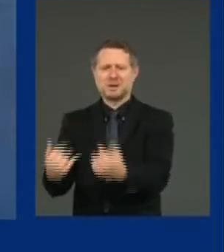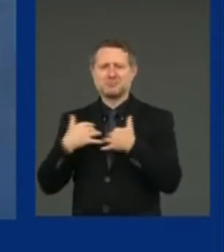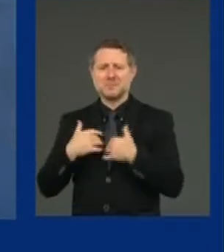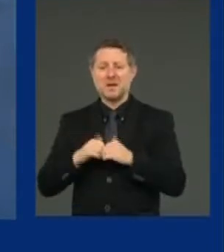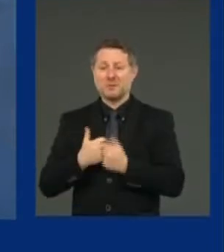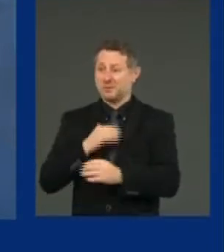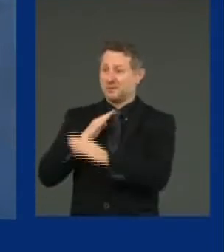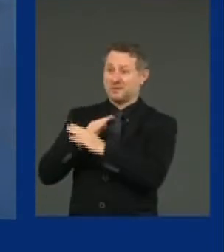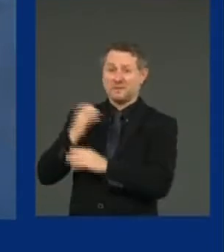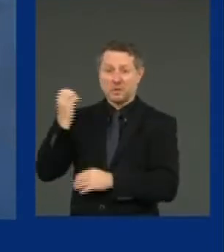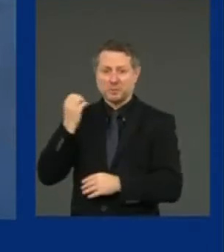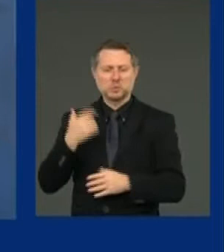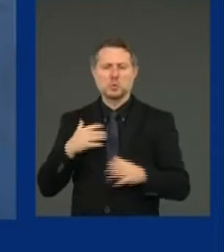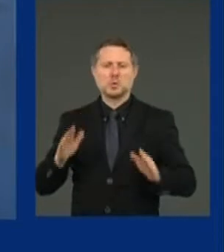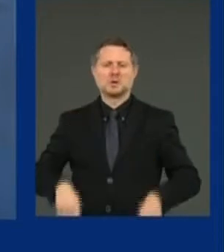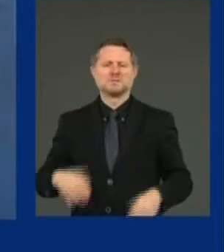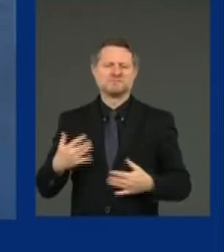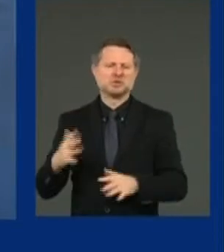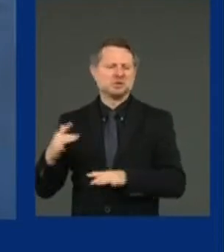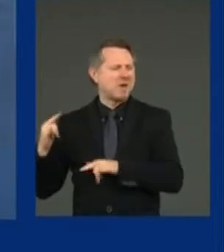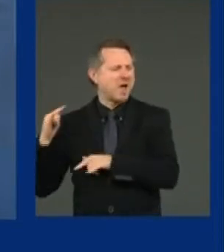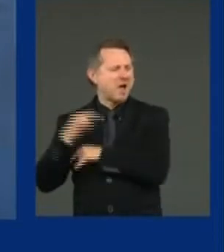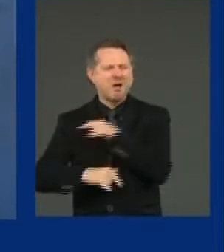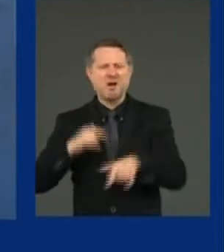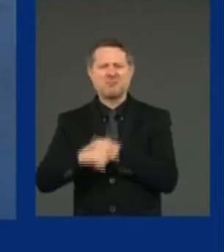AND IT HAD LEFT EUROPE, BY THE